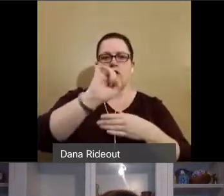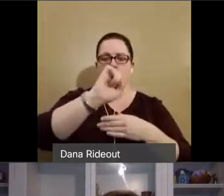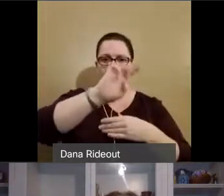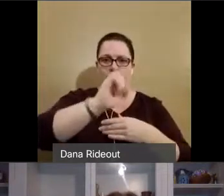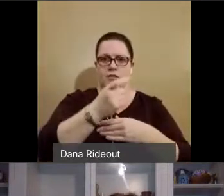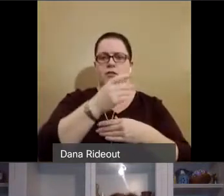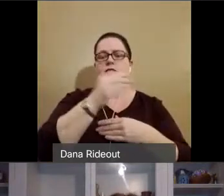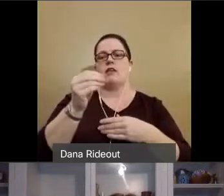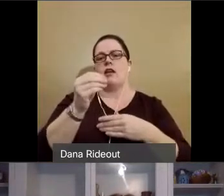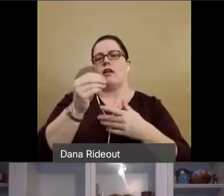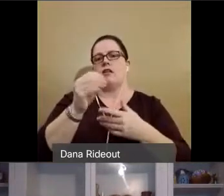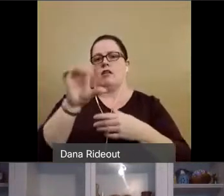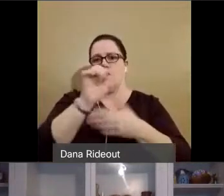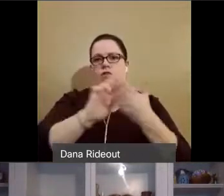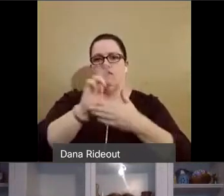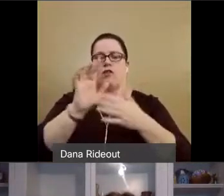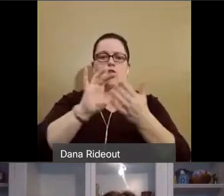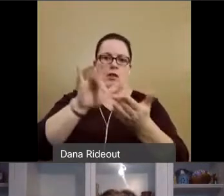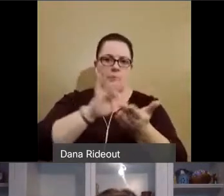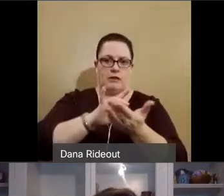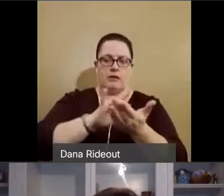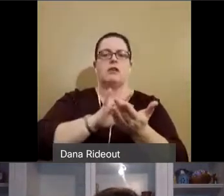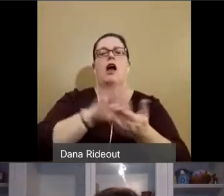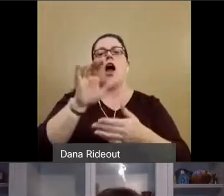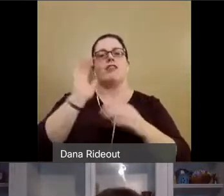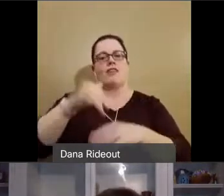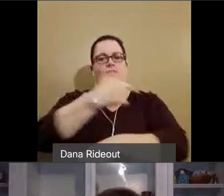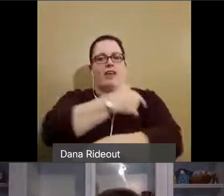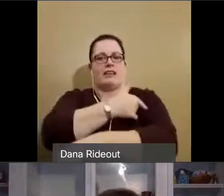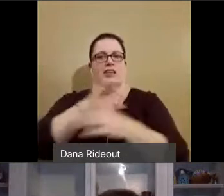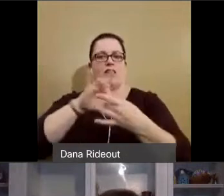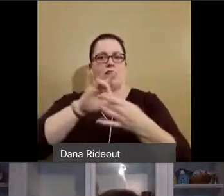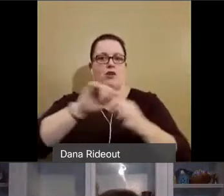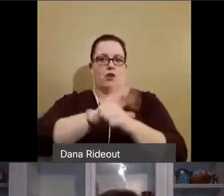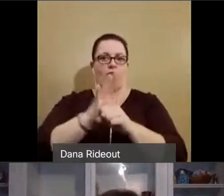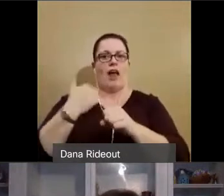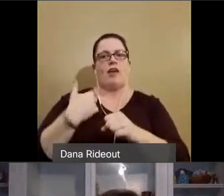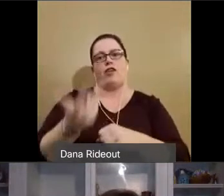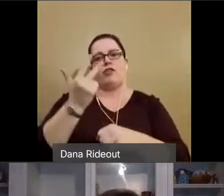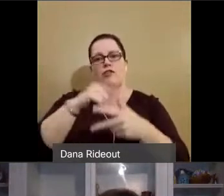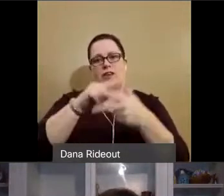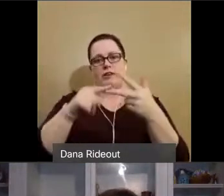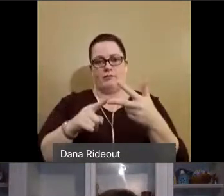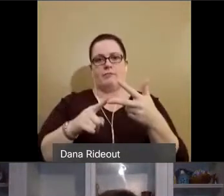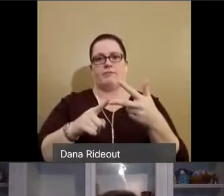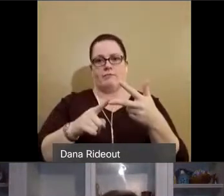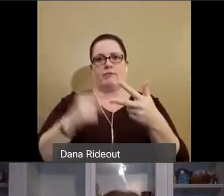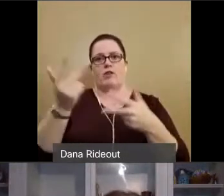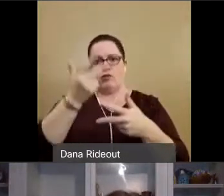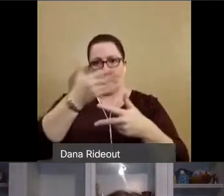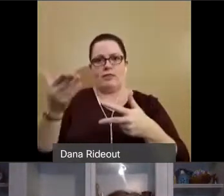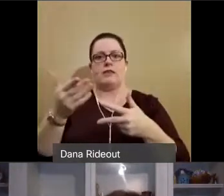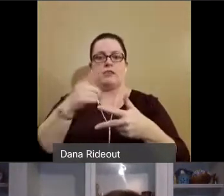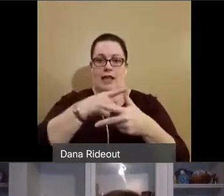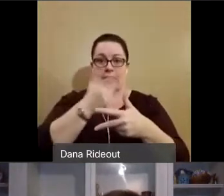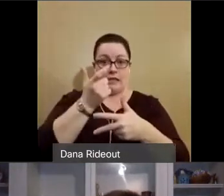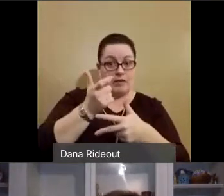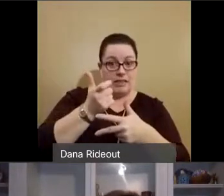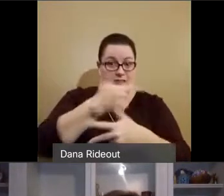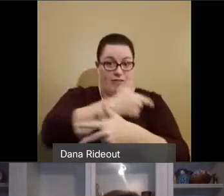Says that vaccine hesitancy around COVID is driven by 3 factors. I'm sorry academics just love threes speed in which the vaccine was discovered.